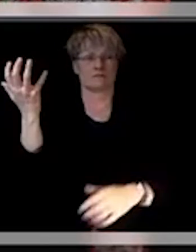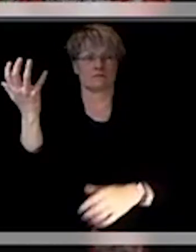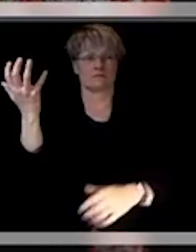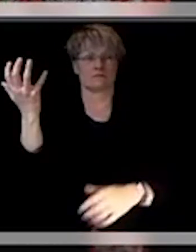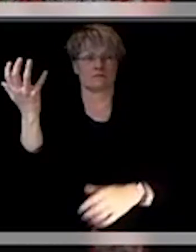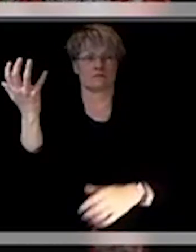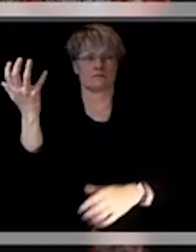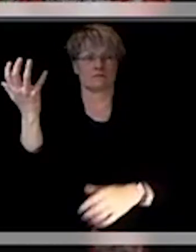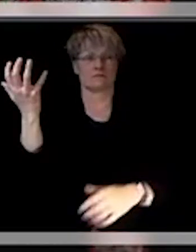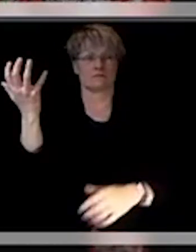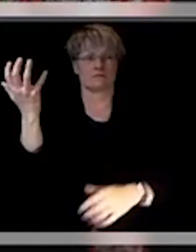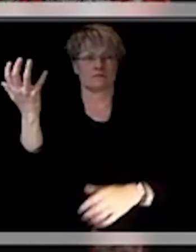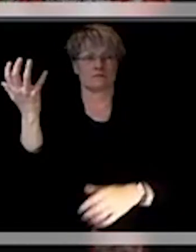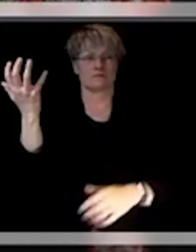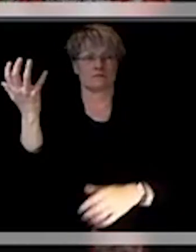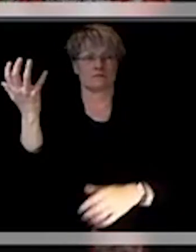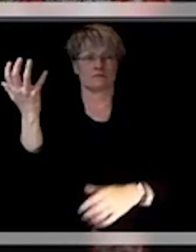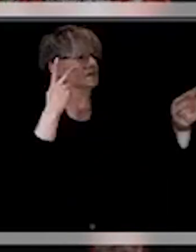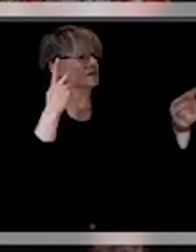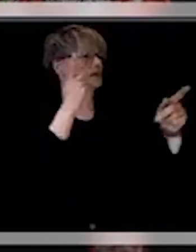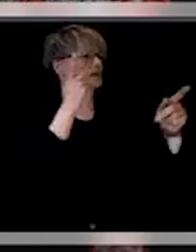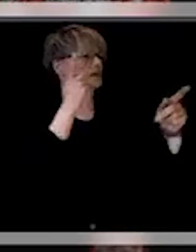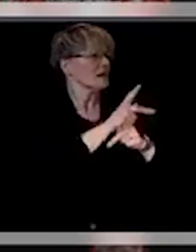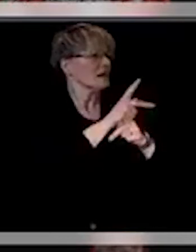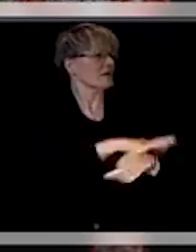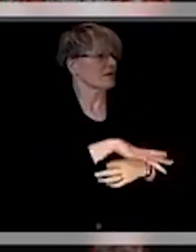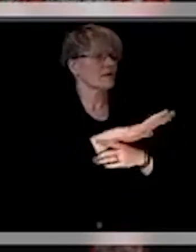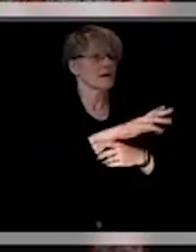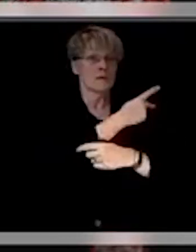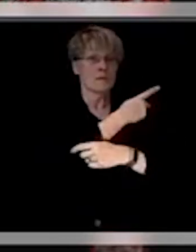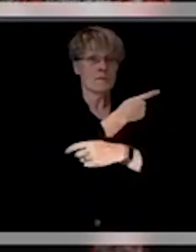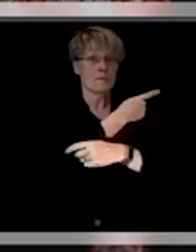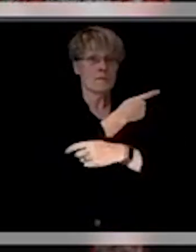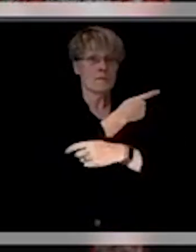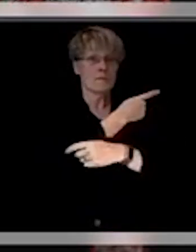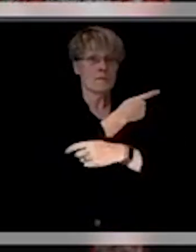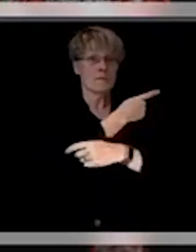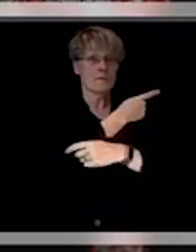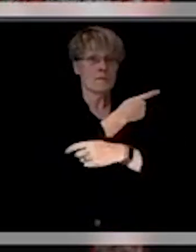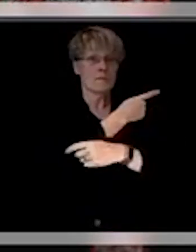not just the patients that go there and these patients and people in our community are very